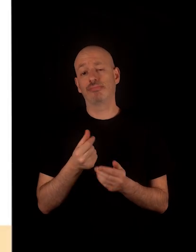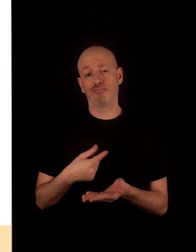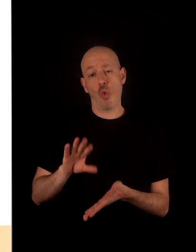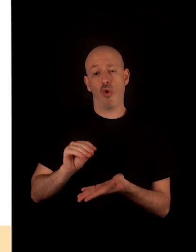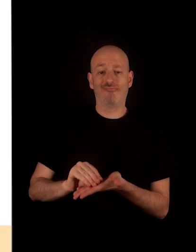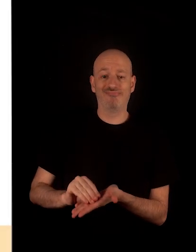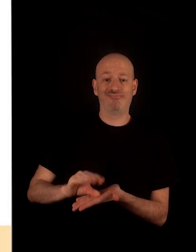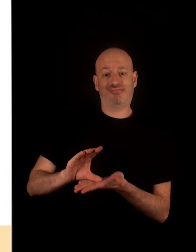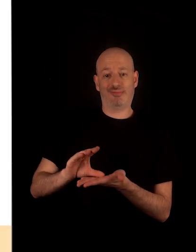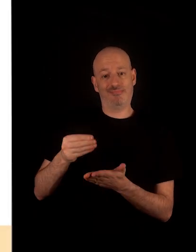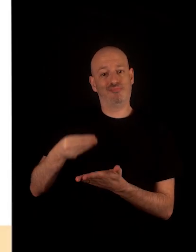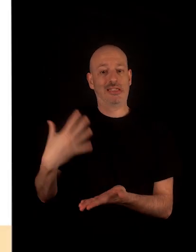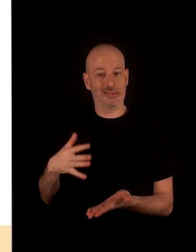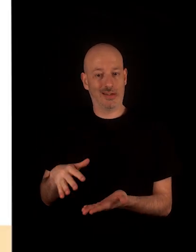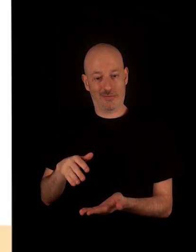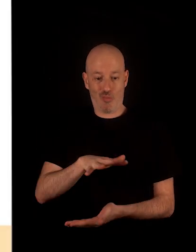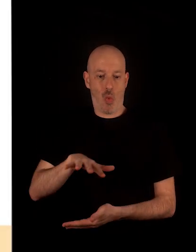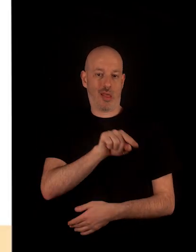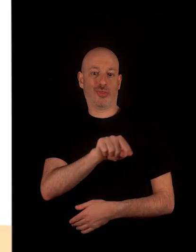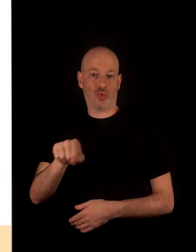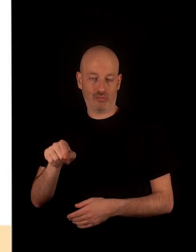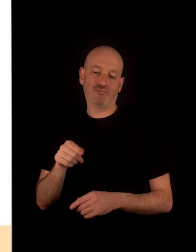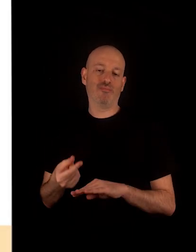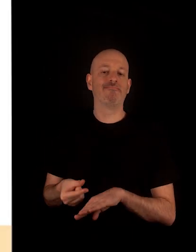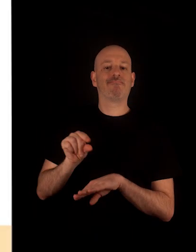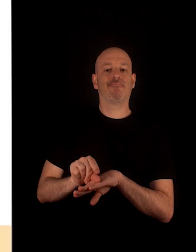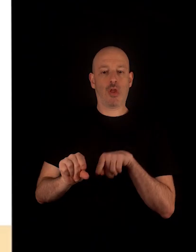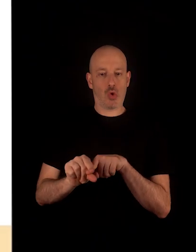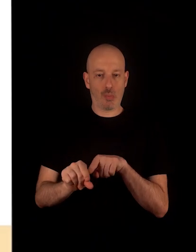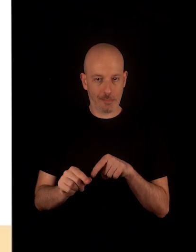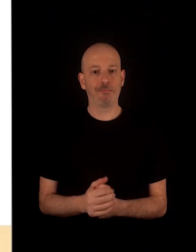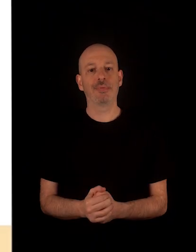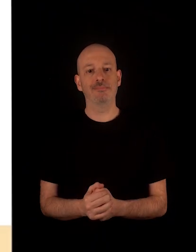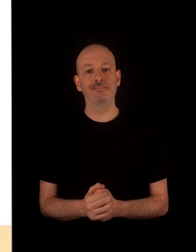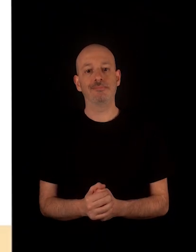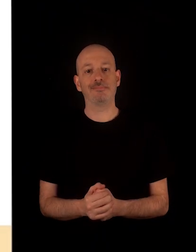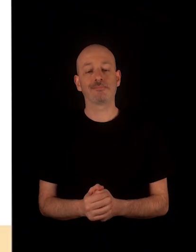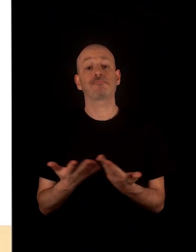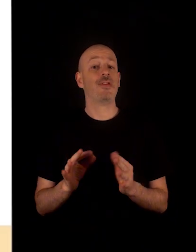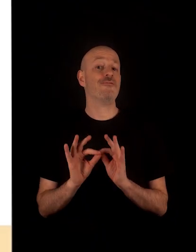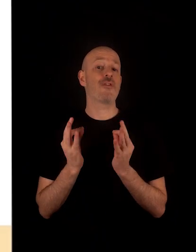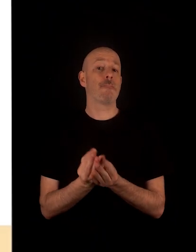I have talked about ‘top-ups’ that are given to the residents for specific needs.